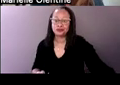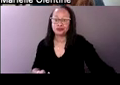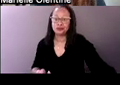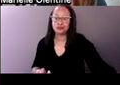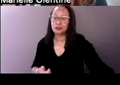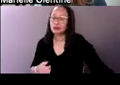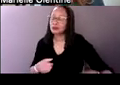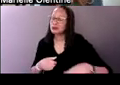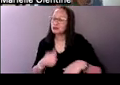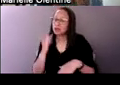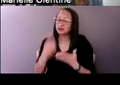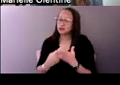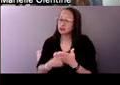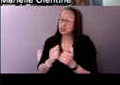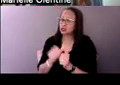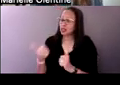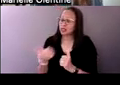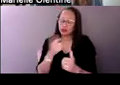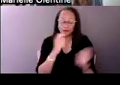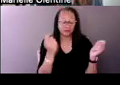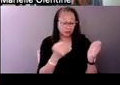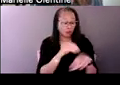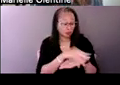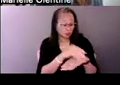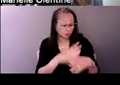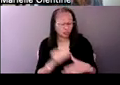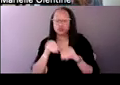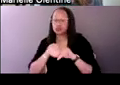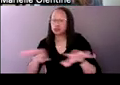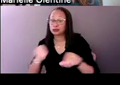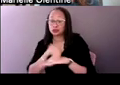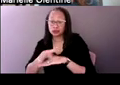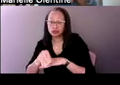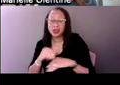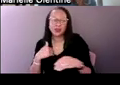maybe that will make the film more interesting for buyers, and then they will buy it and then you will get more travel an in-person.